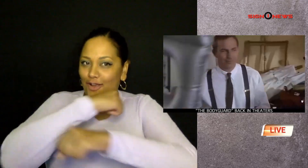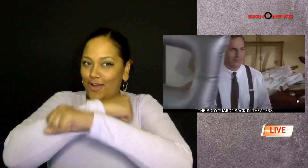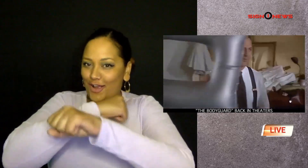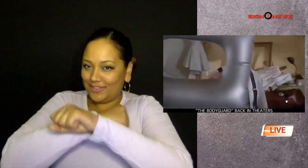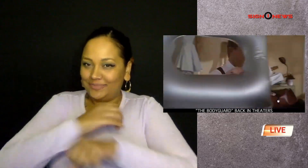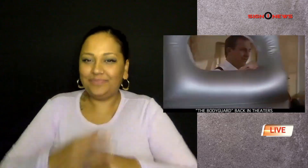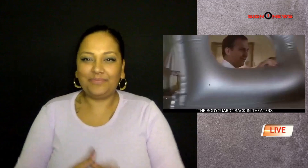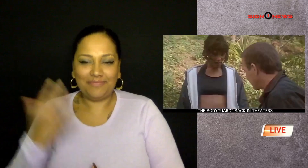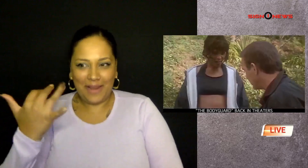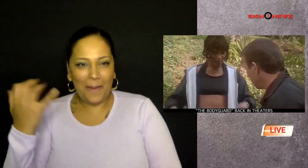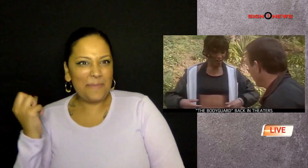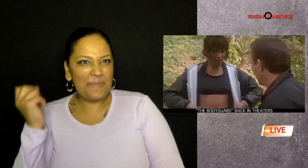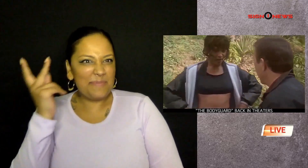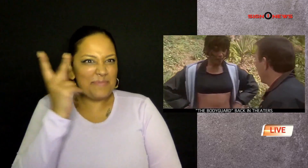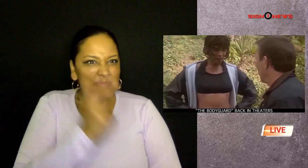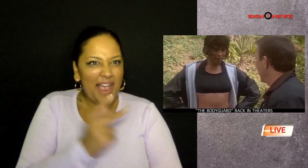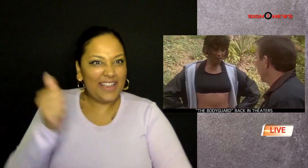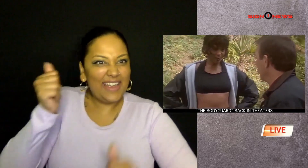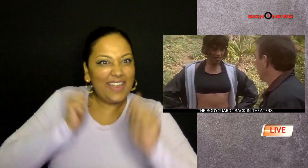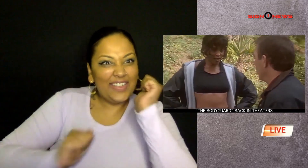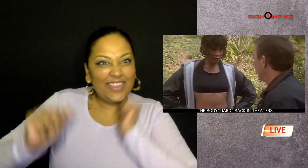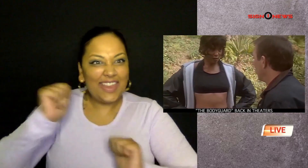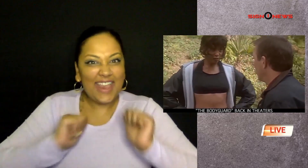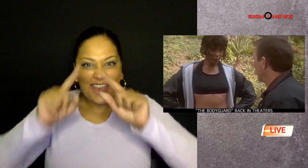The movie The Bodyguard is coming back in theaters.